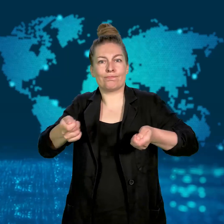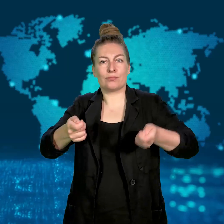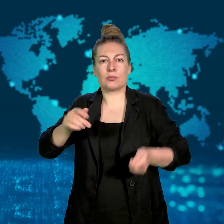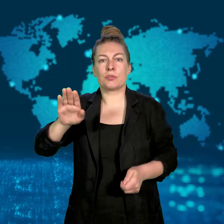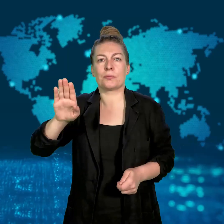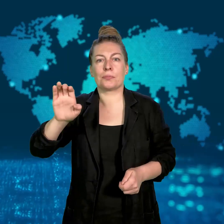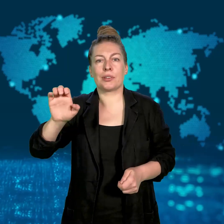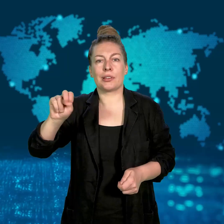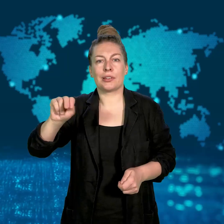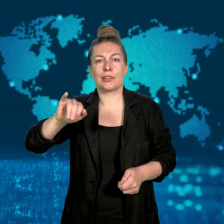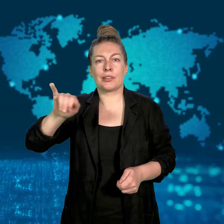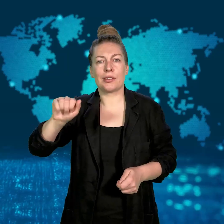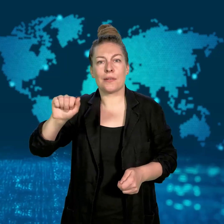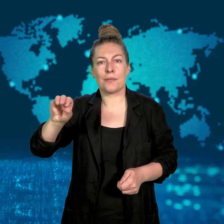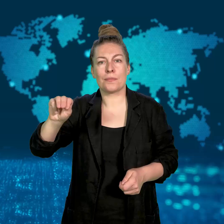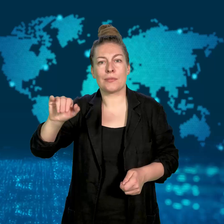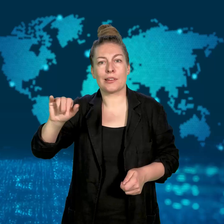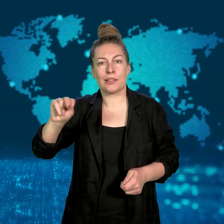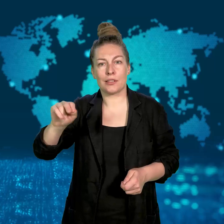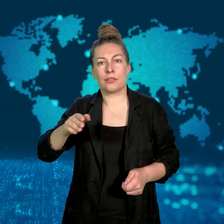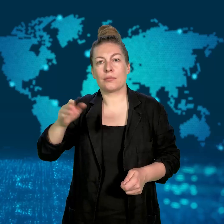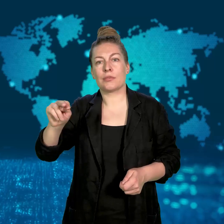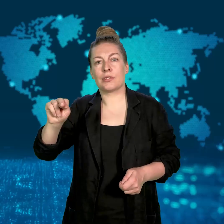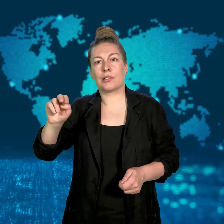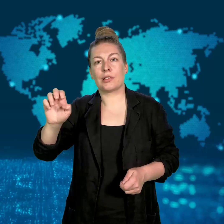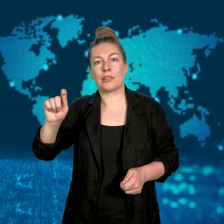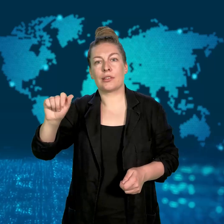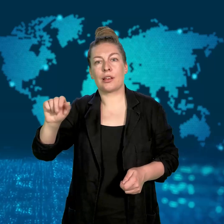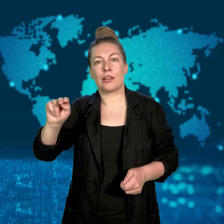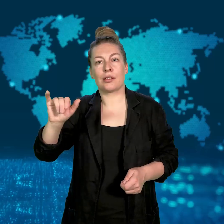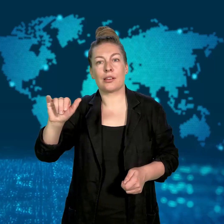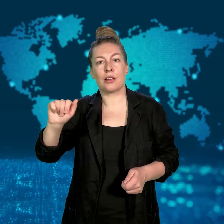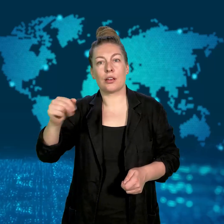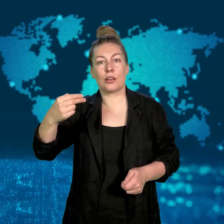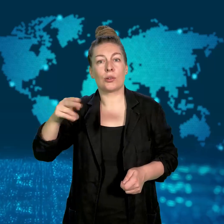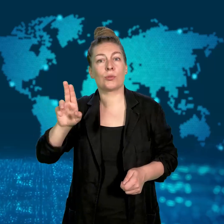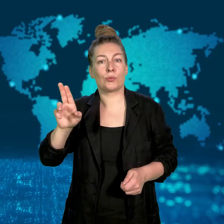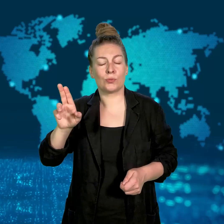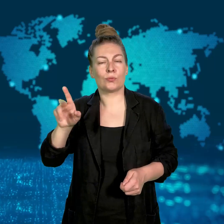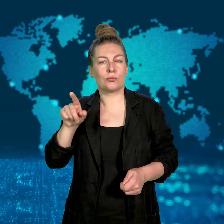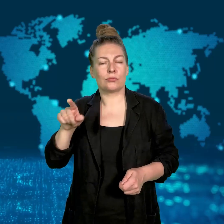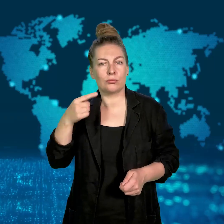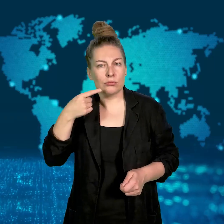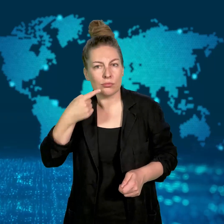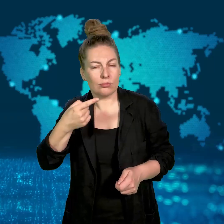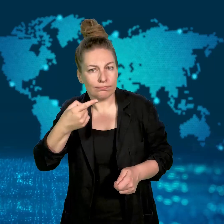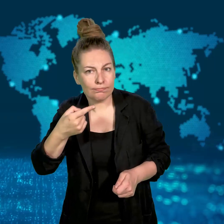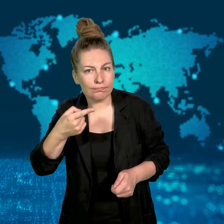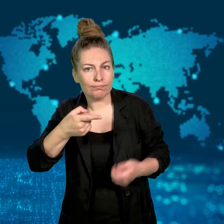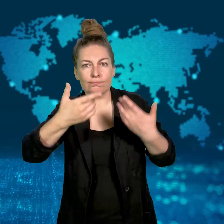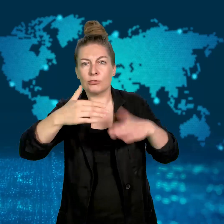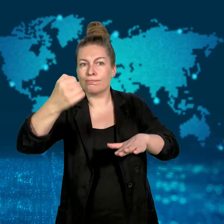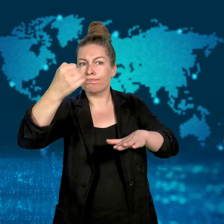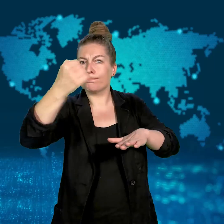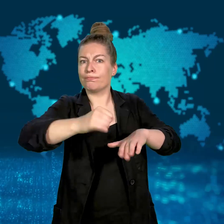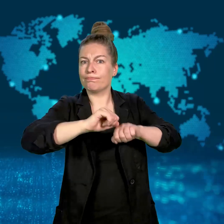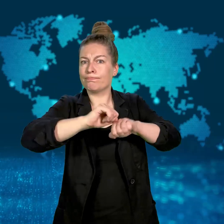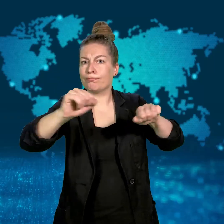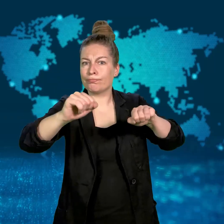He emphasized that his country is trying to make its "best effort not to